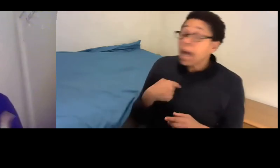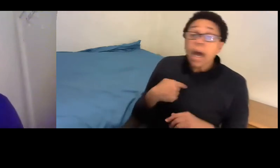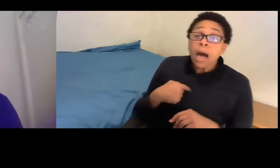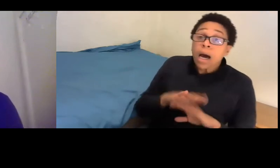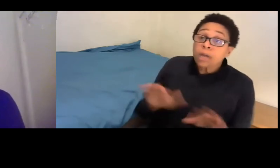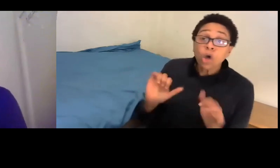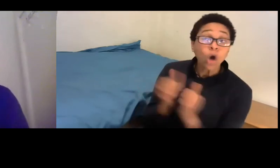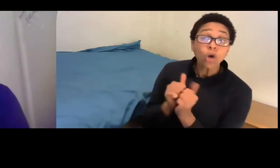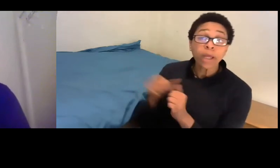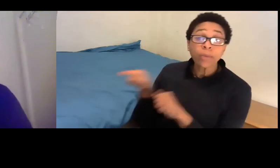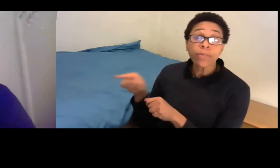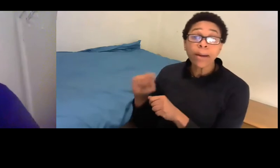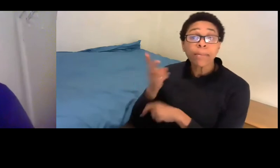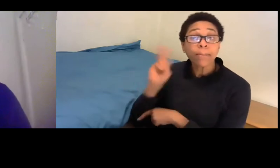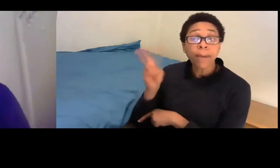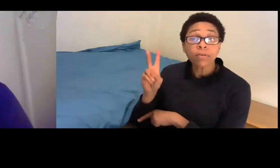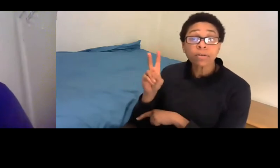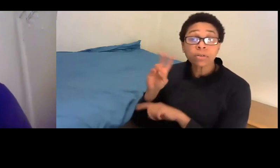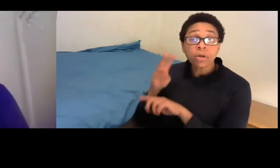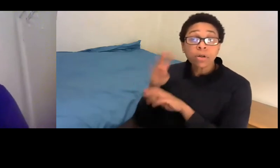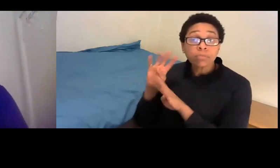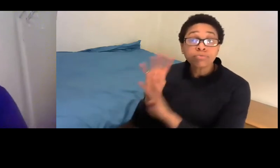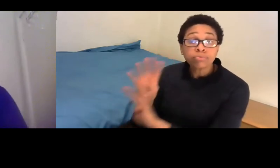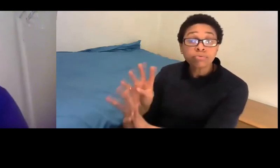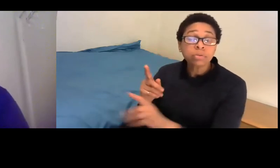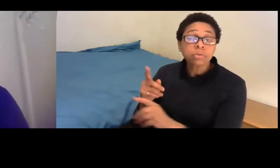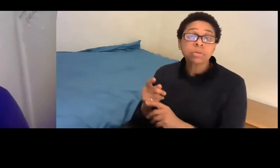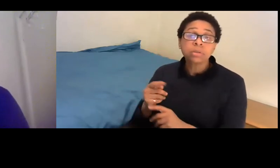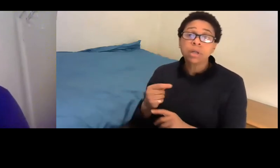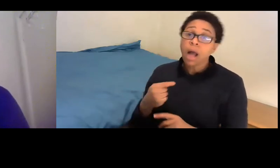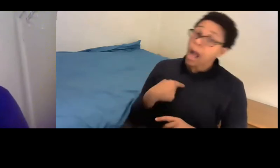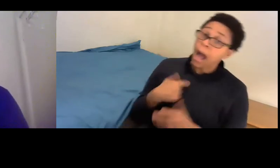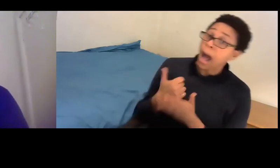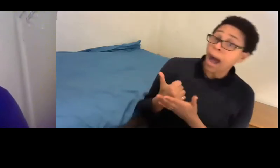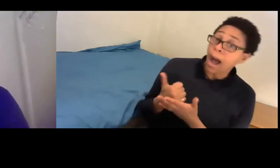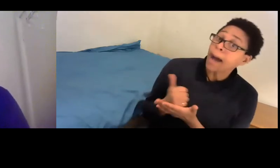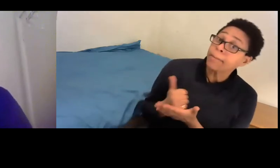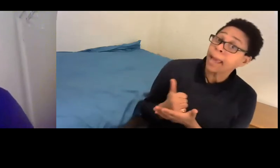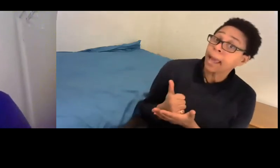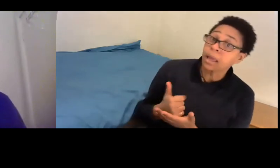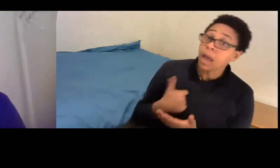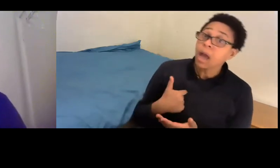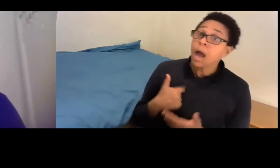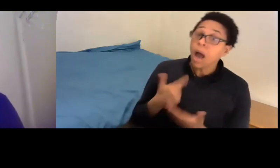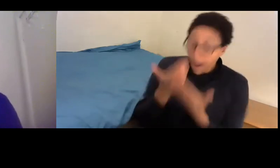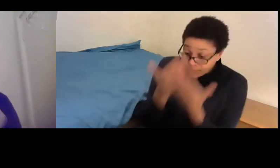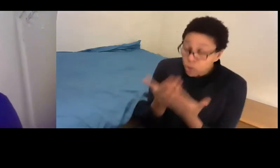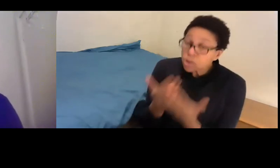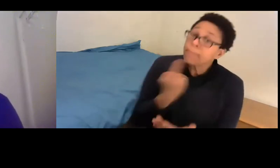know, I'm a gay Muslim, I'm a queer Muslim, I was really offended by some of the things they said. But there was a part